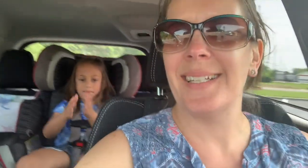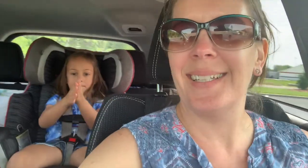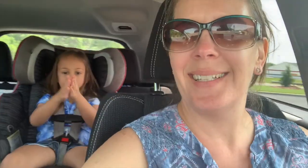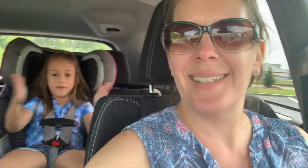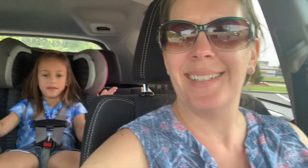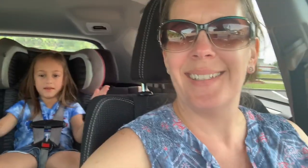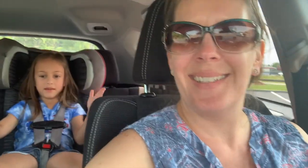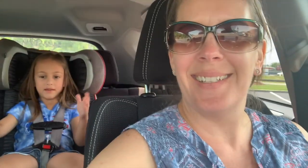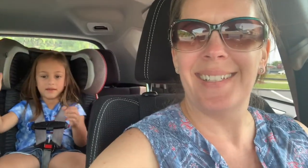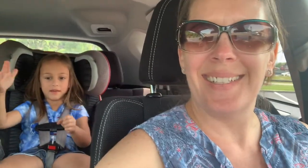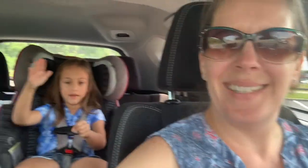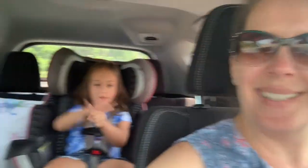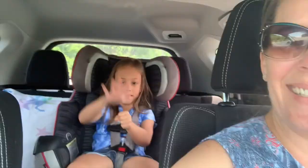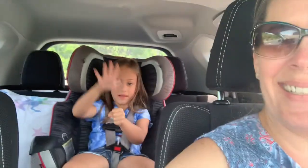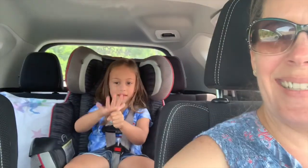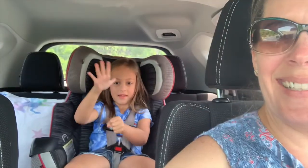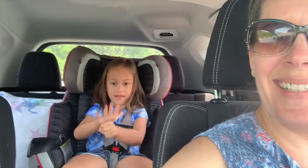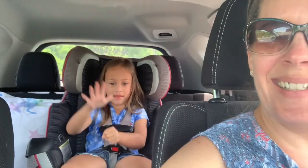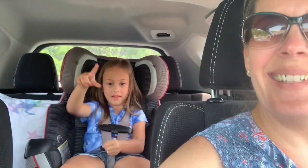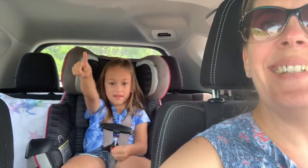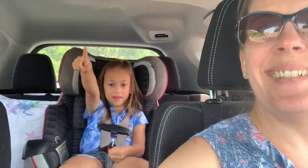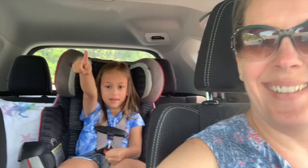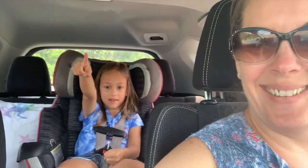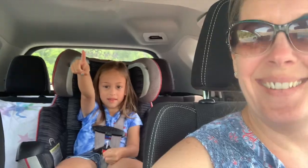Big ketchup! Look there!